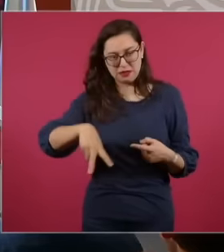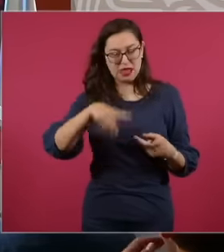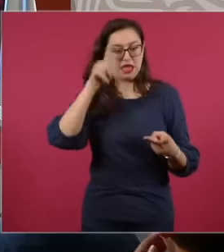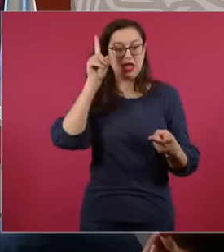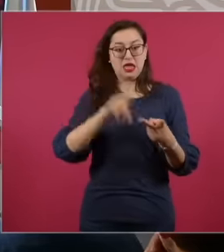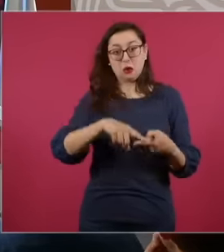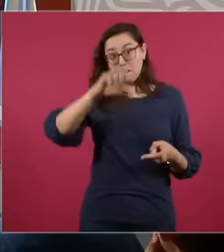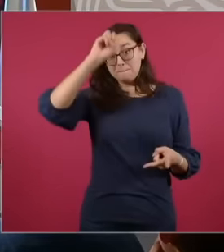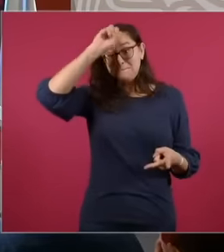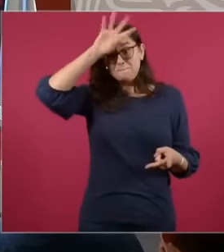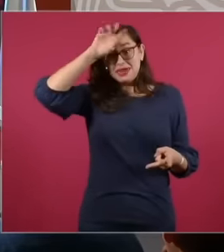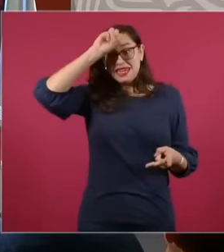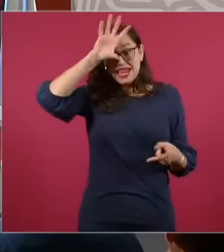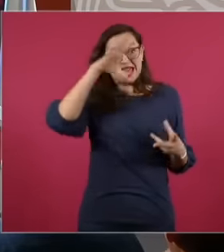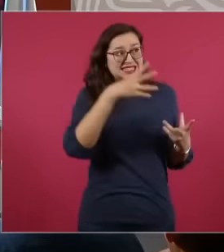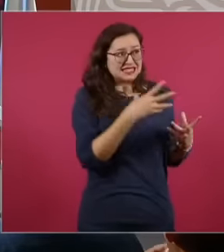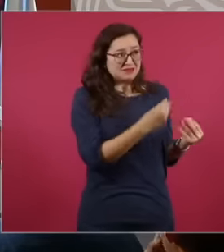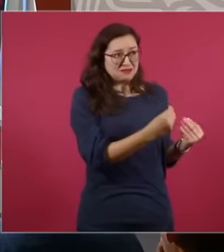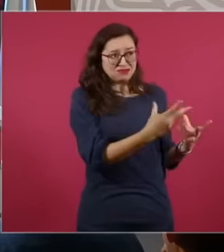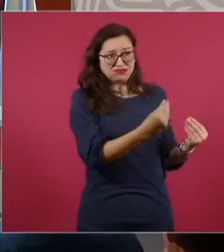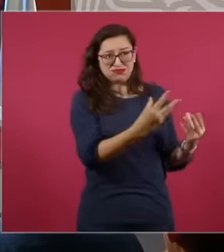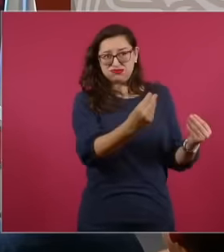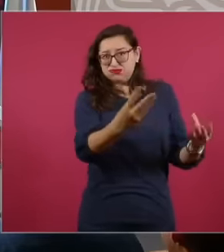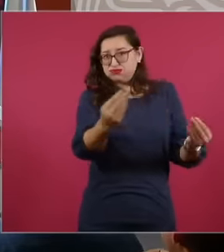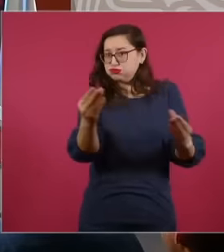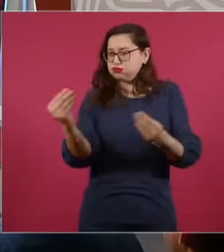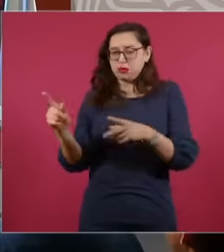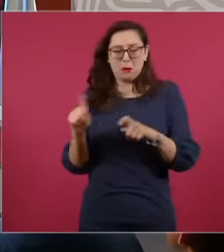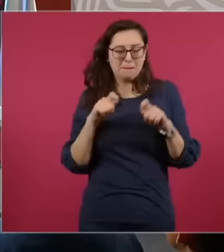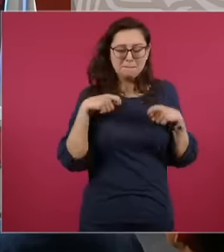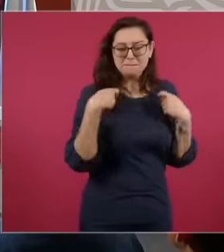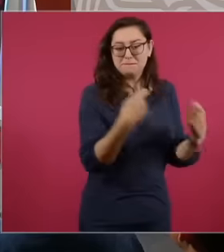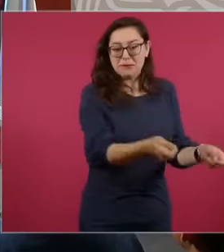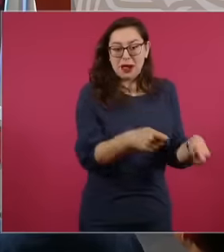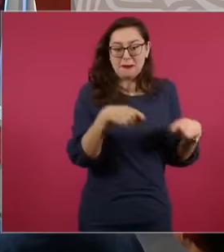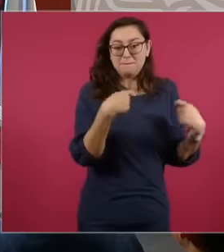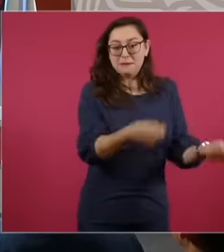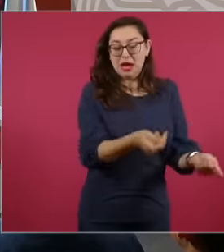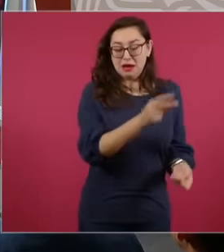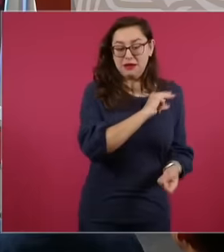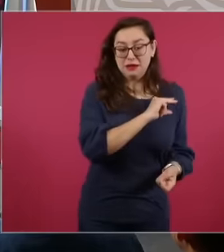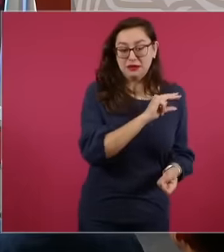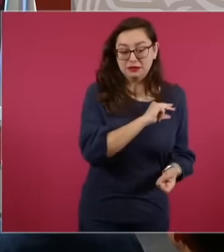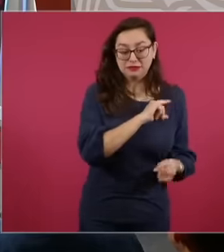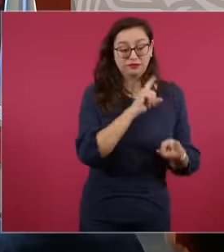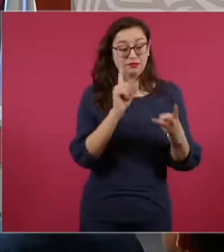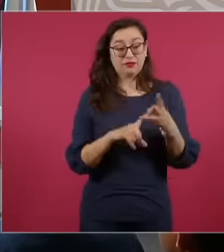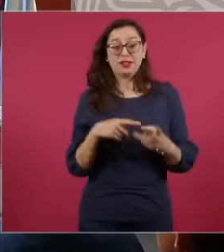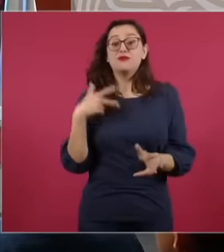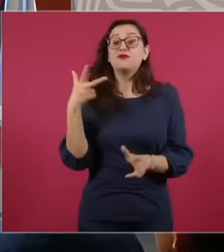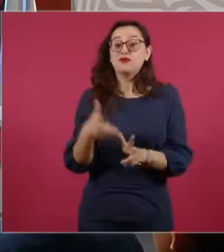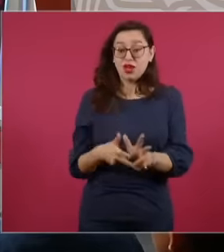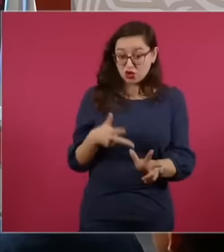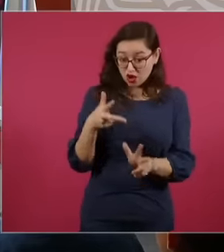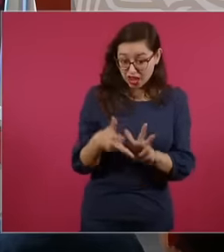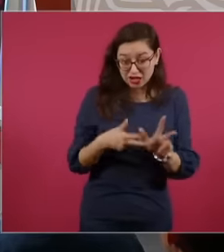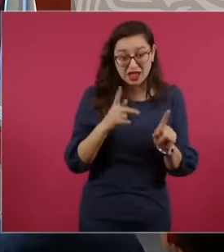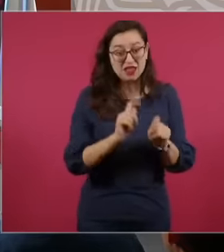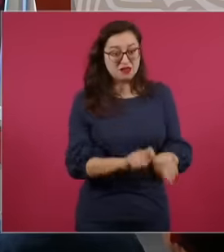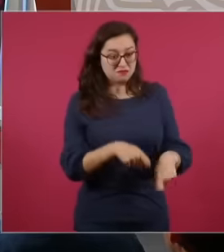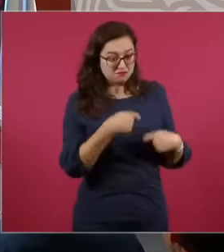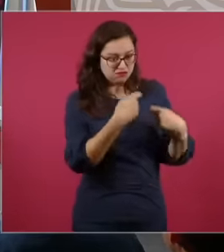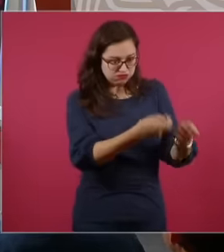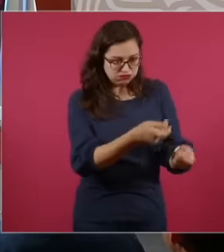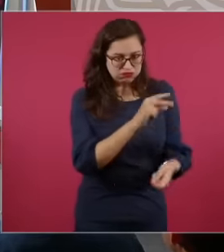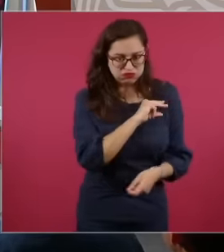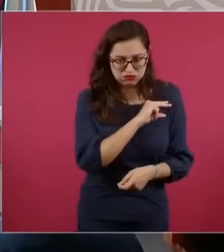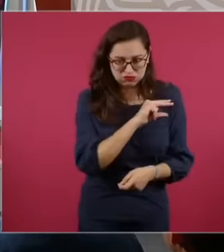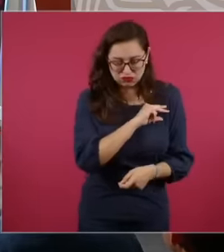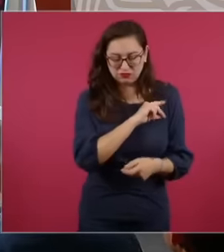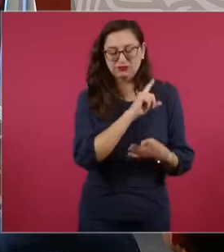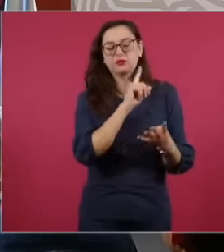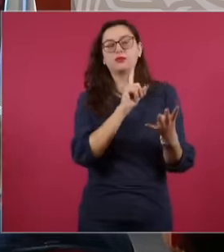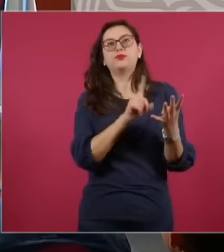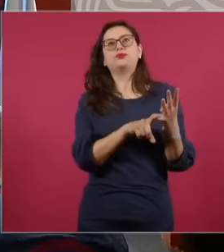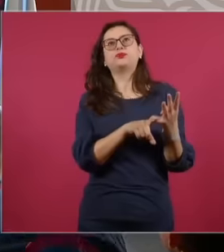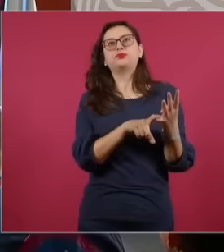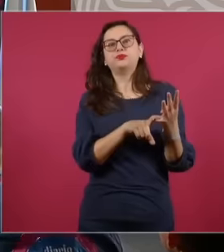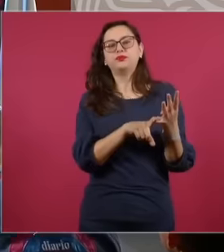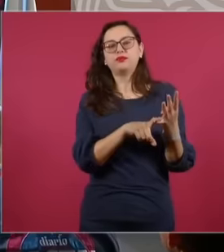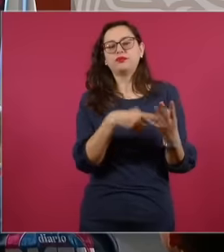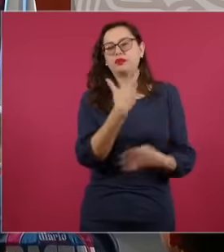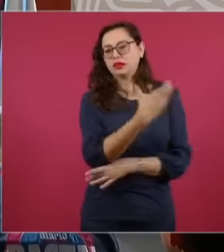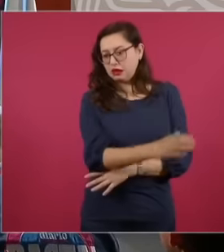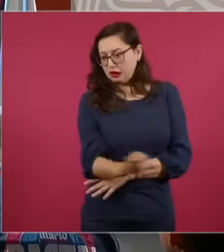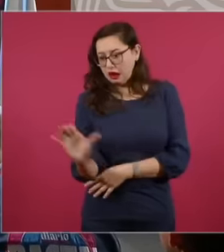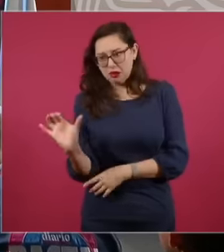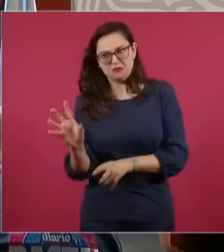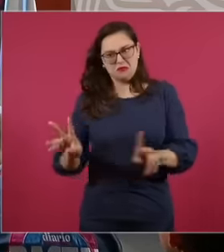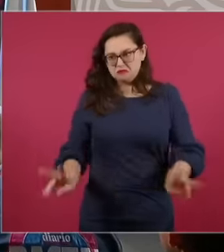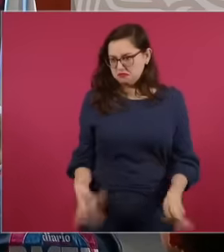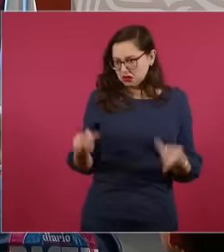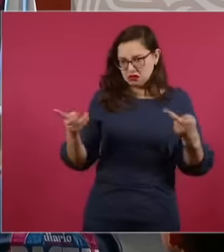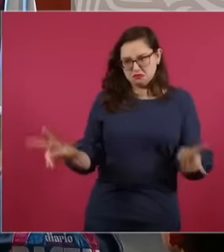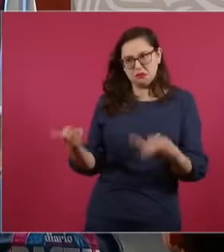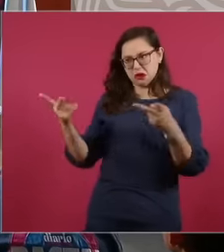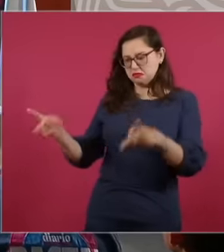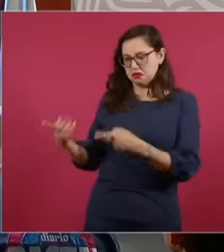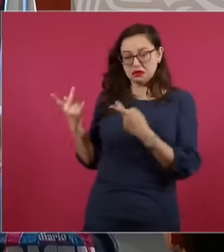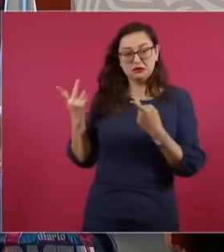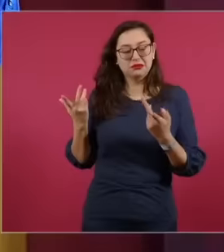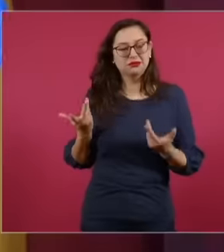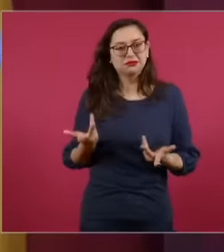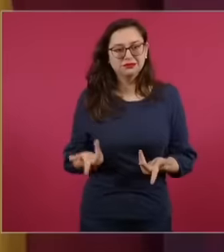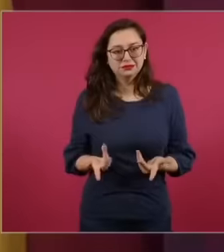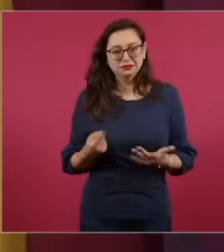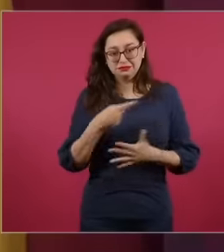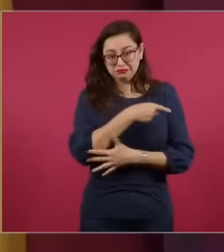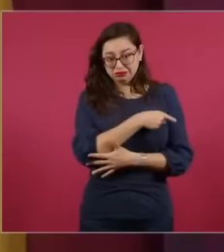mines they handed over the railways they privatized elected all of this